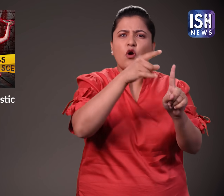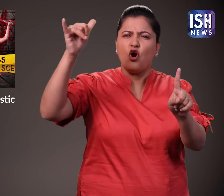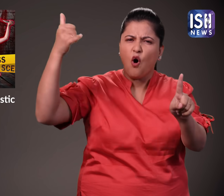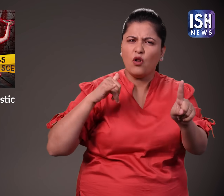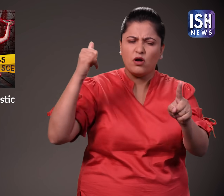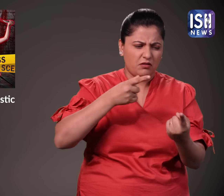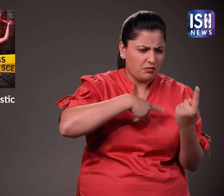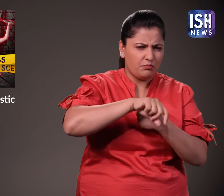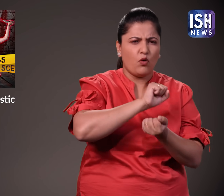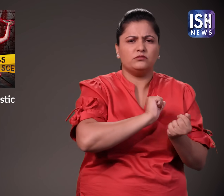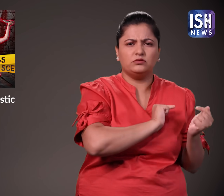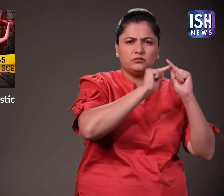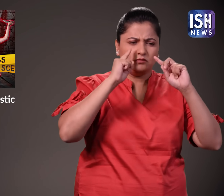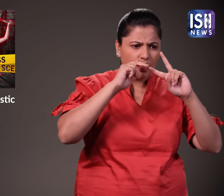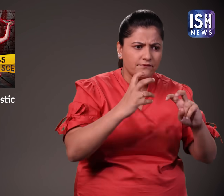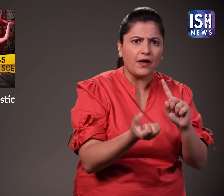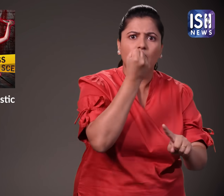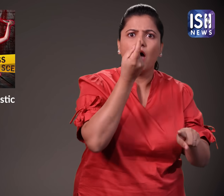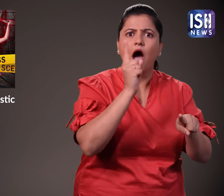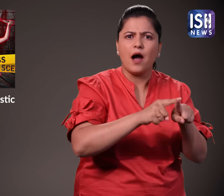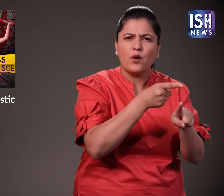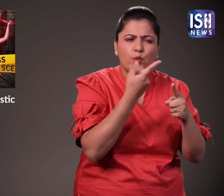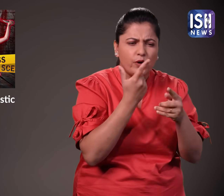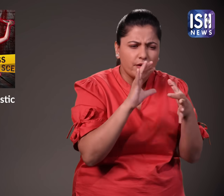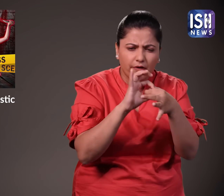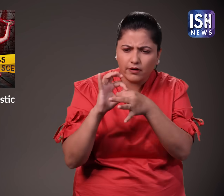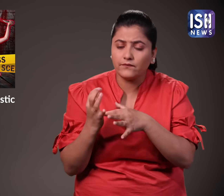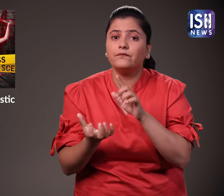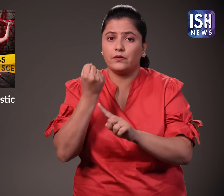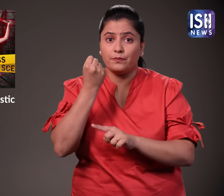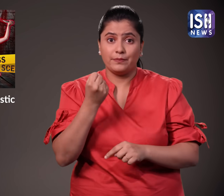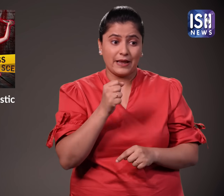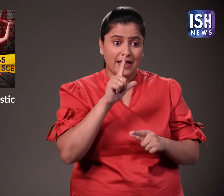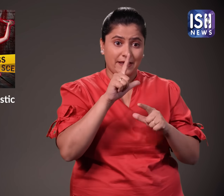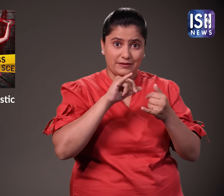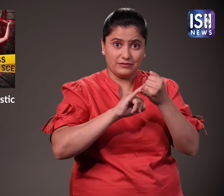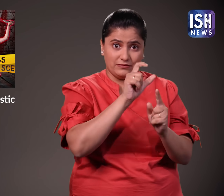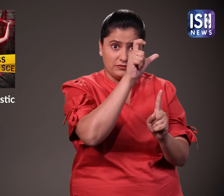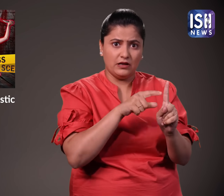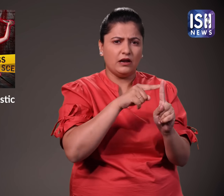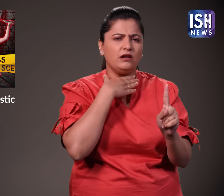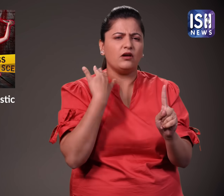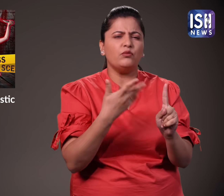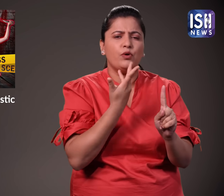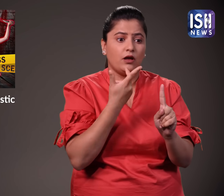The police reached the spot and found Loknath dead. This is what the investigation revealed.